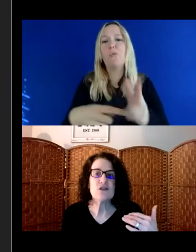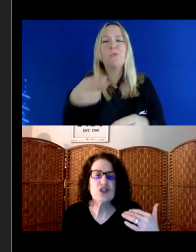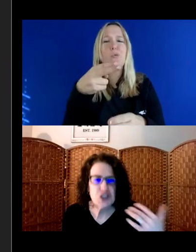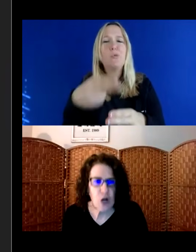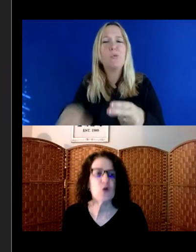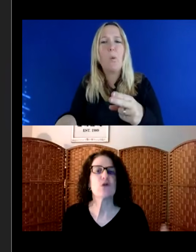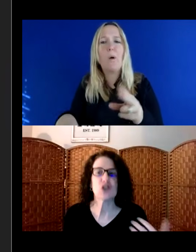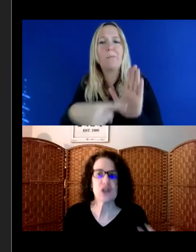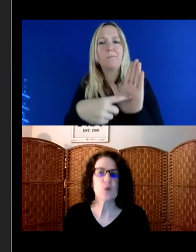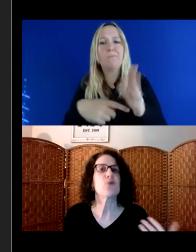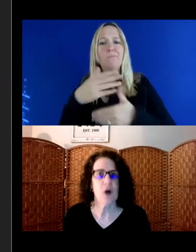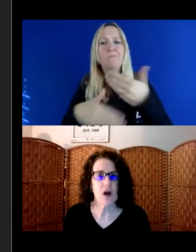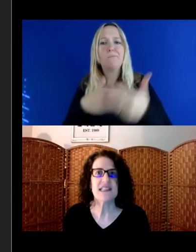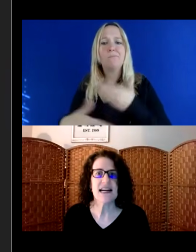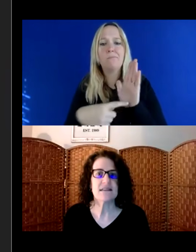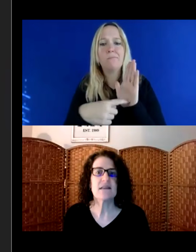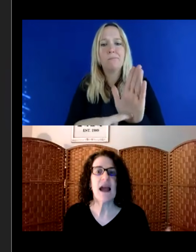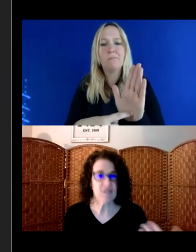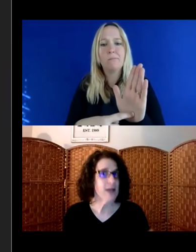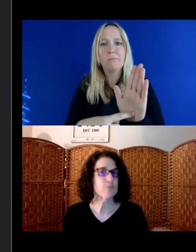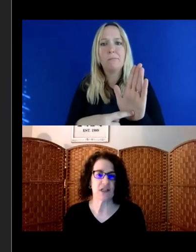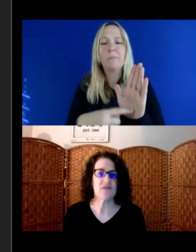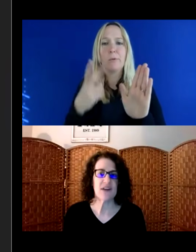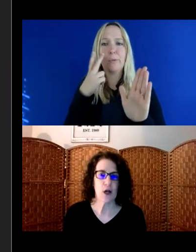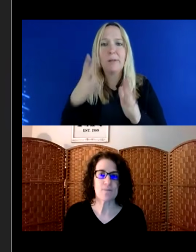to show you the general process of captioning a video.